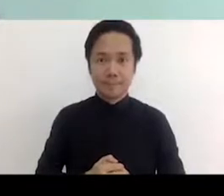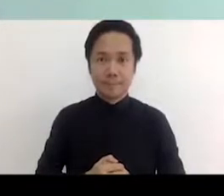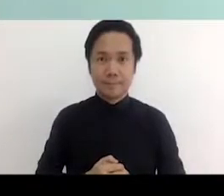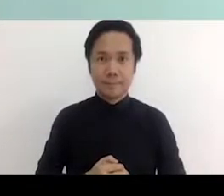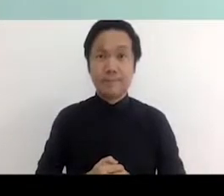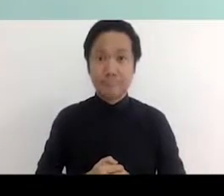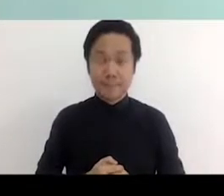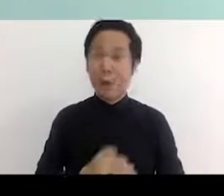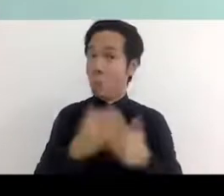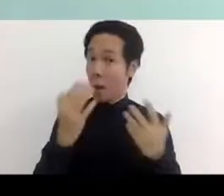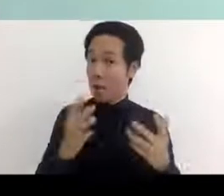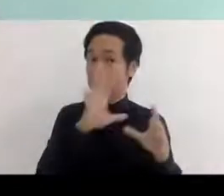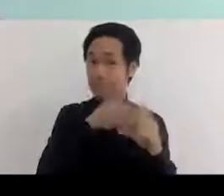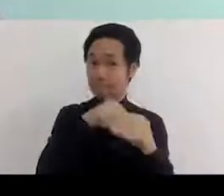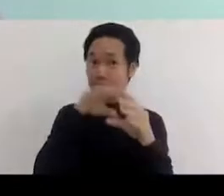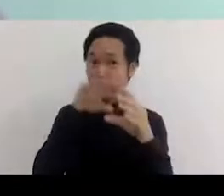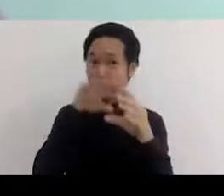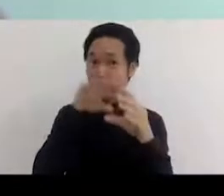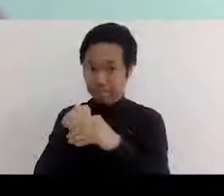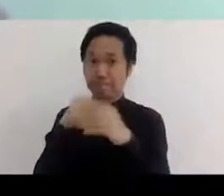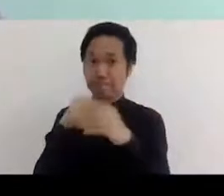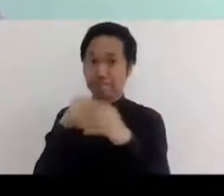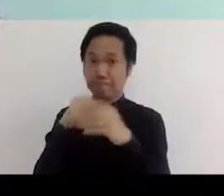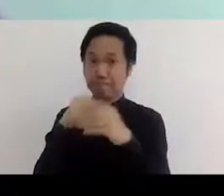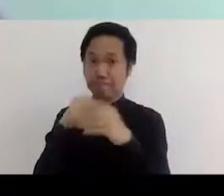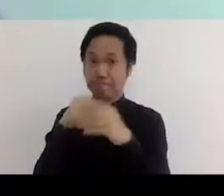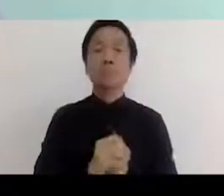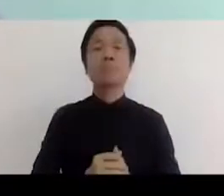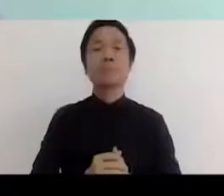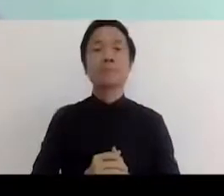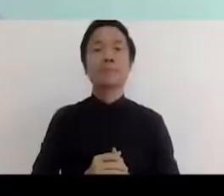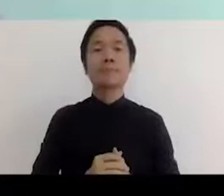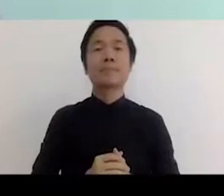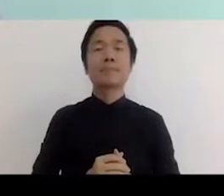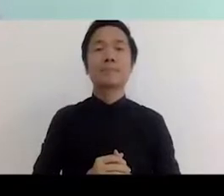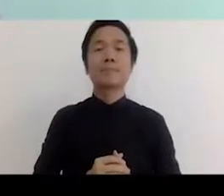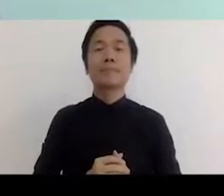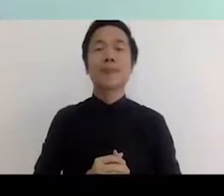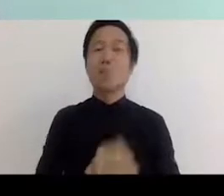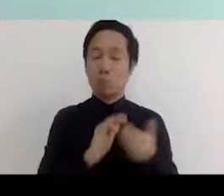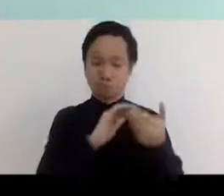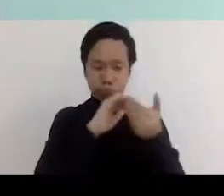supporting in leadership, of different groups of persons with disabilities,